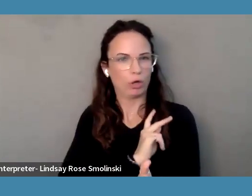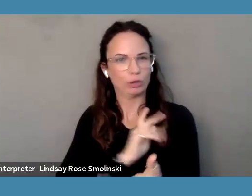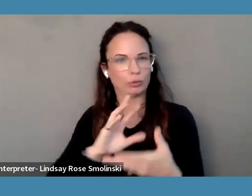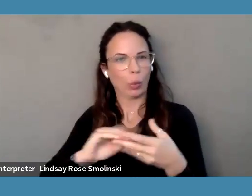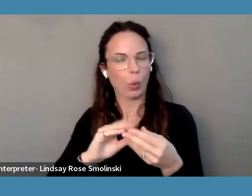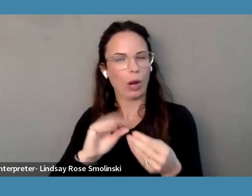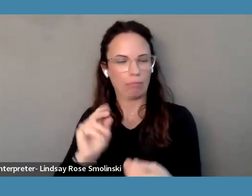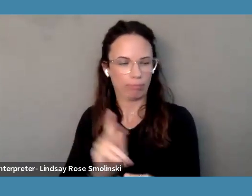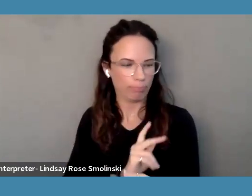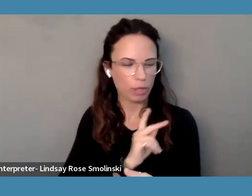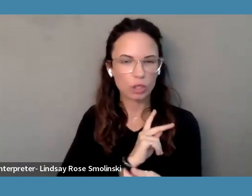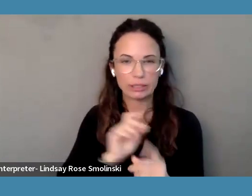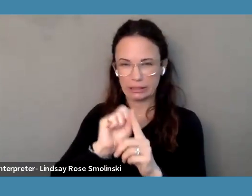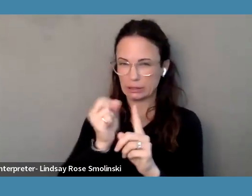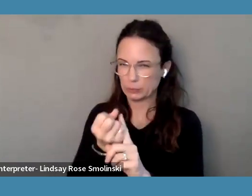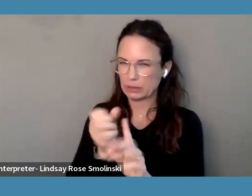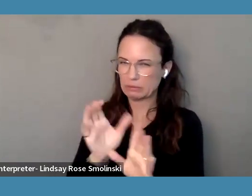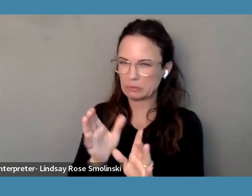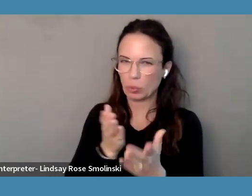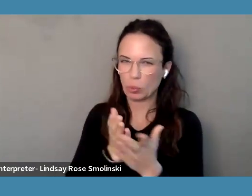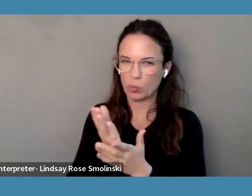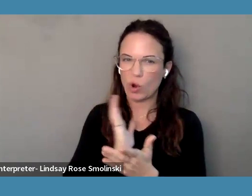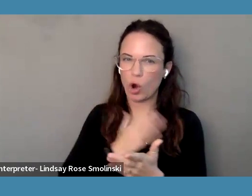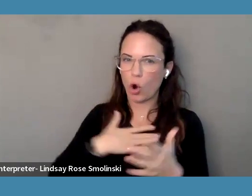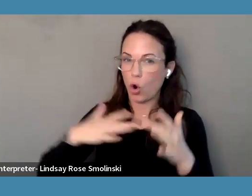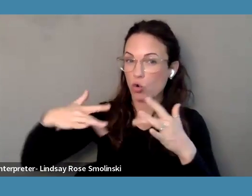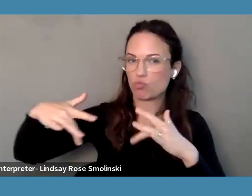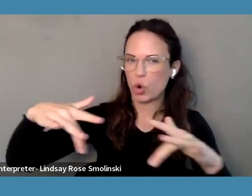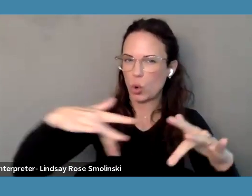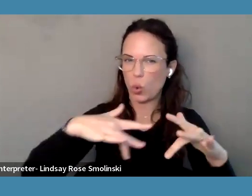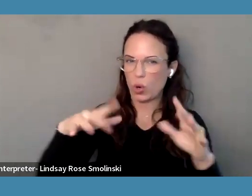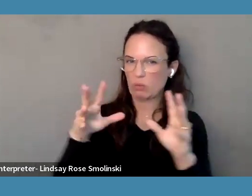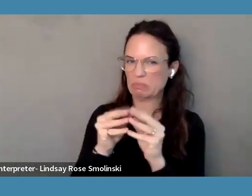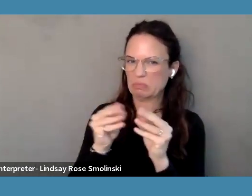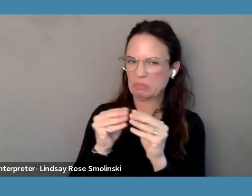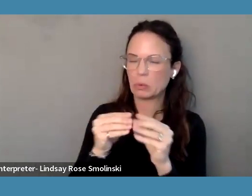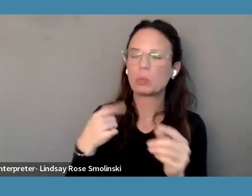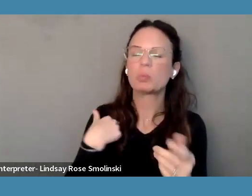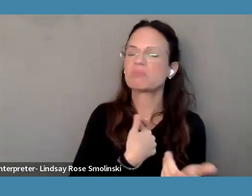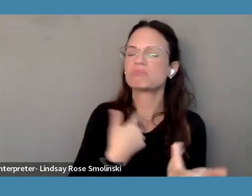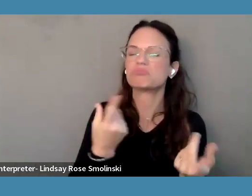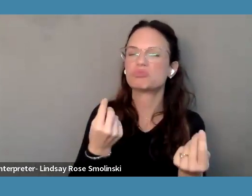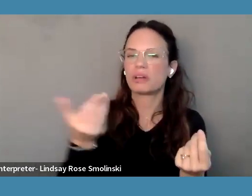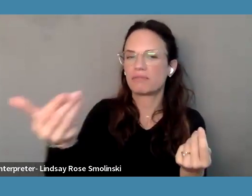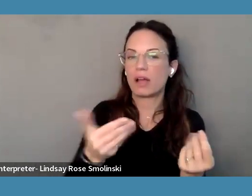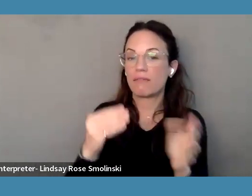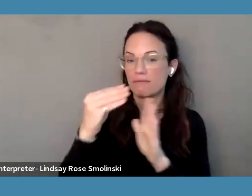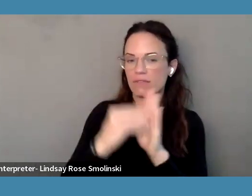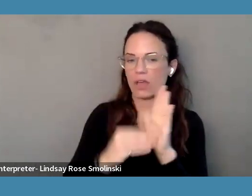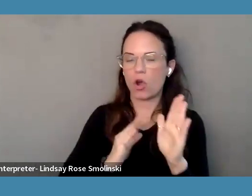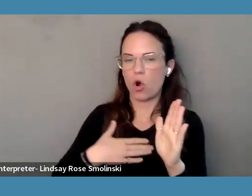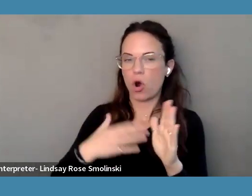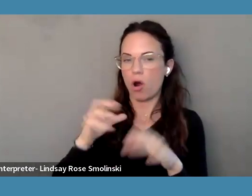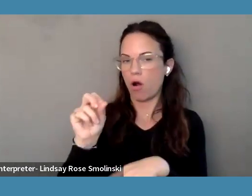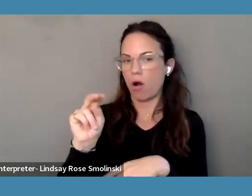and personal situations through a recorded webinar. And we invite you to fill out our online intake